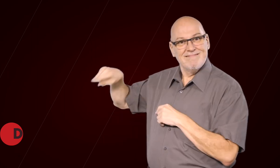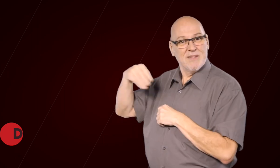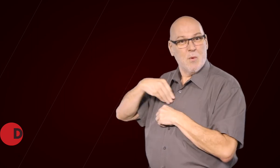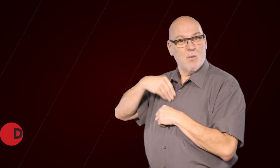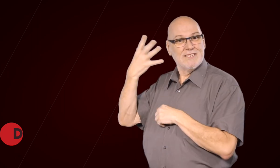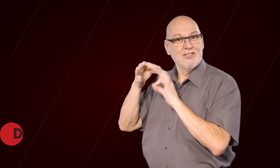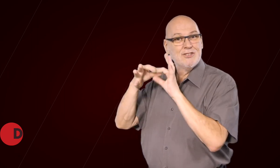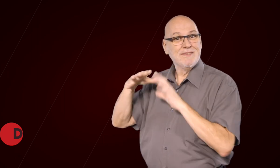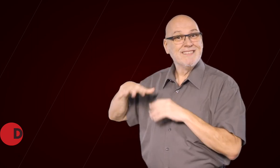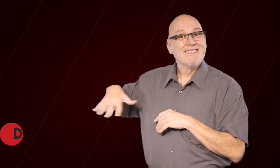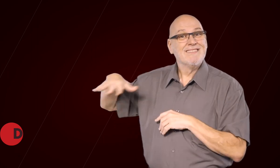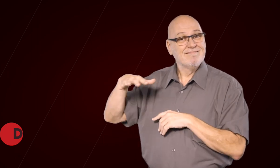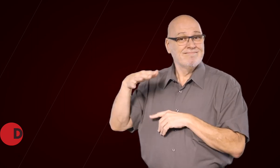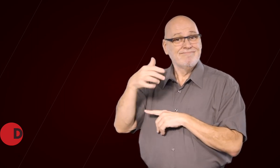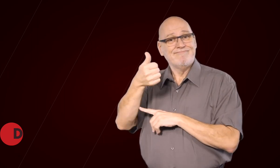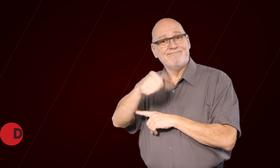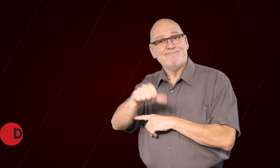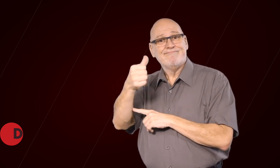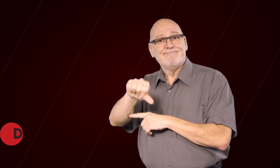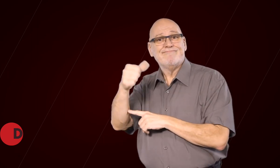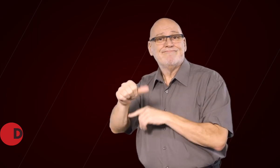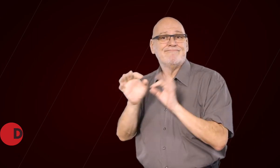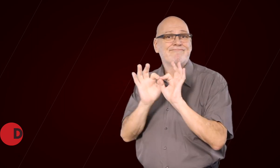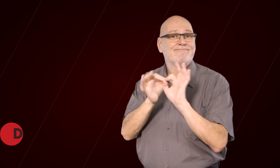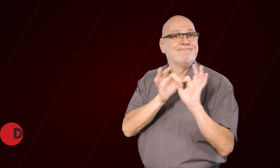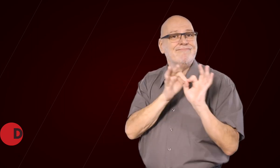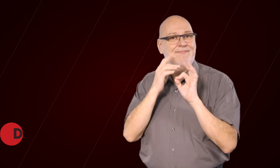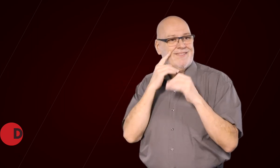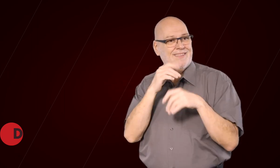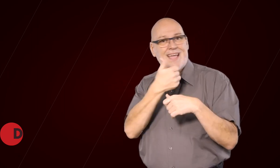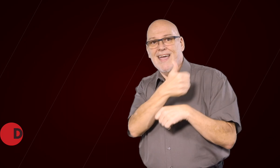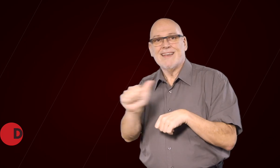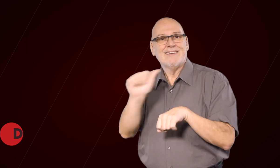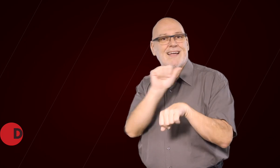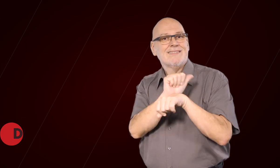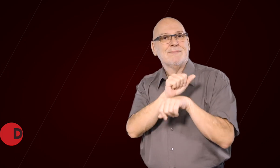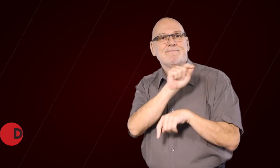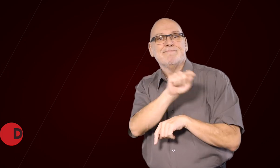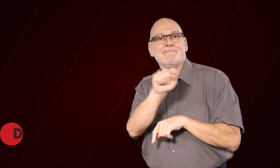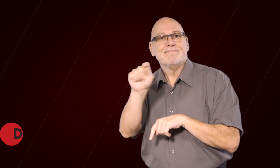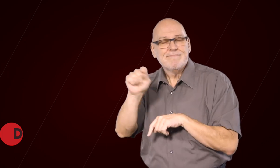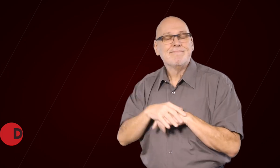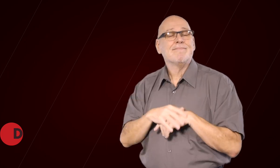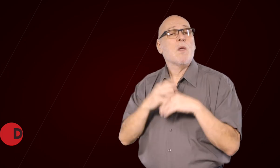certain assignments, or is it the businesses